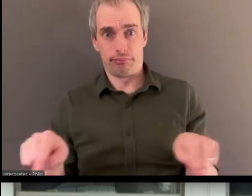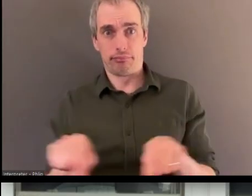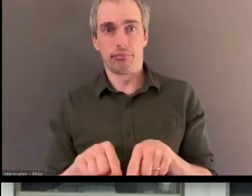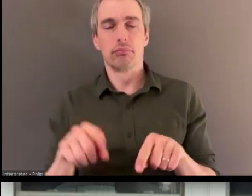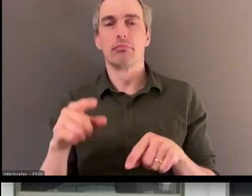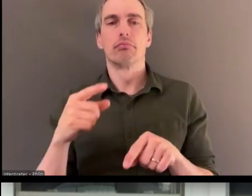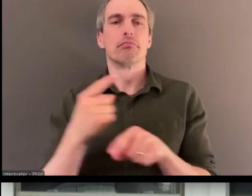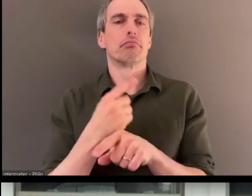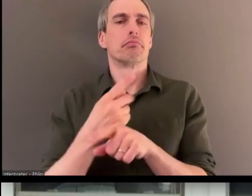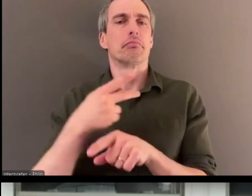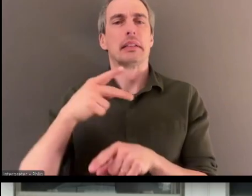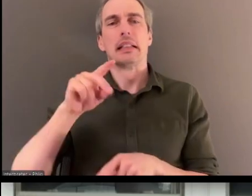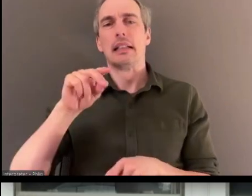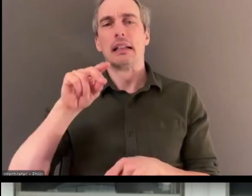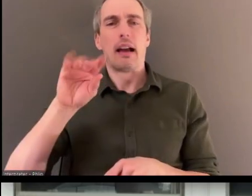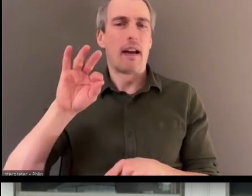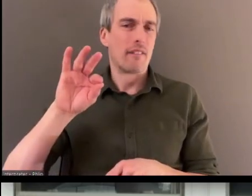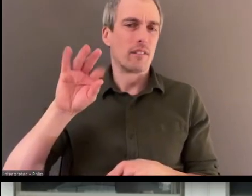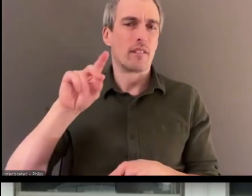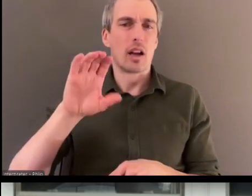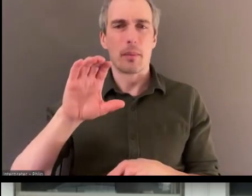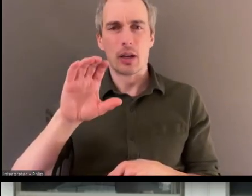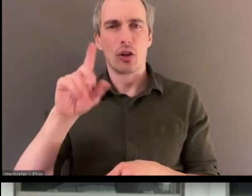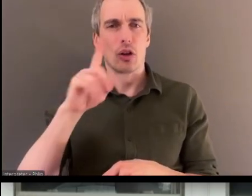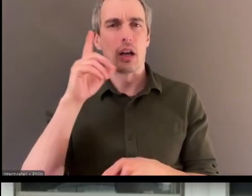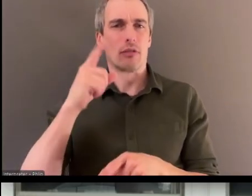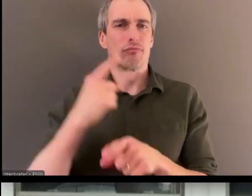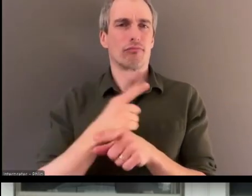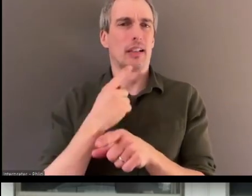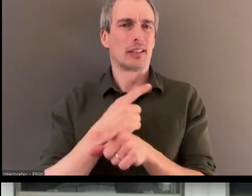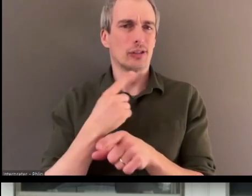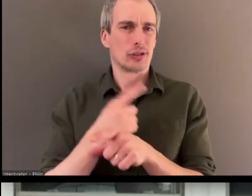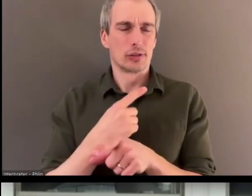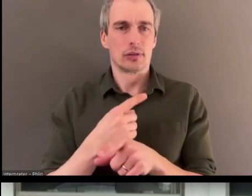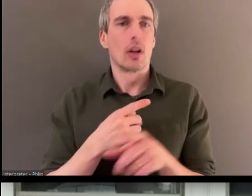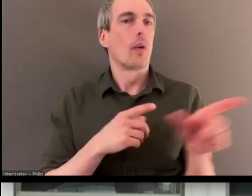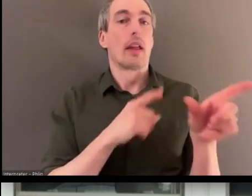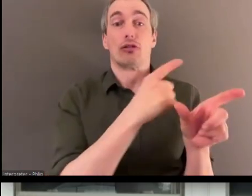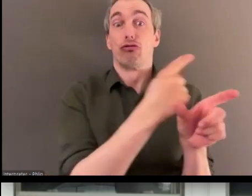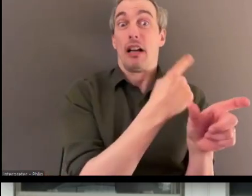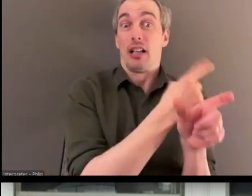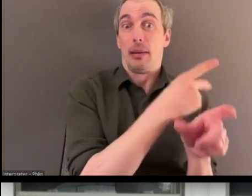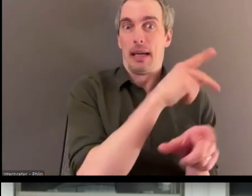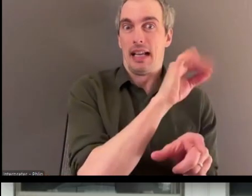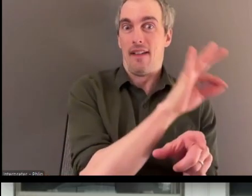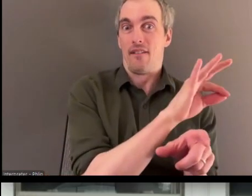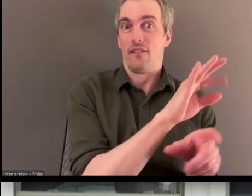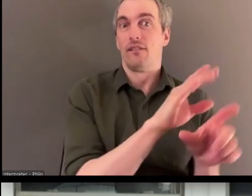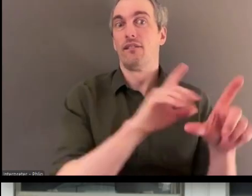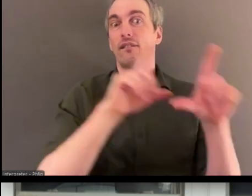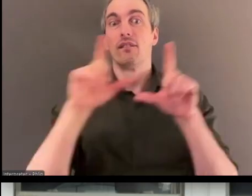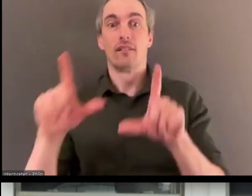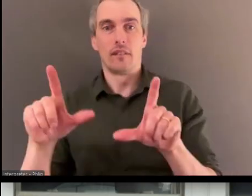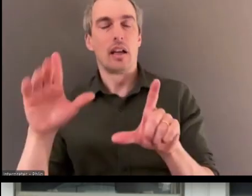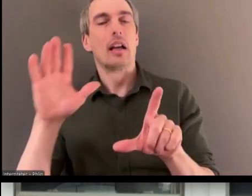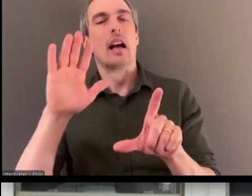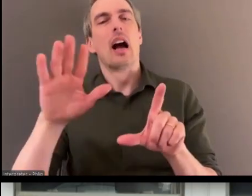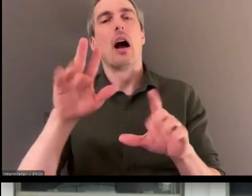And then the second column is a preview of what this step in reflow has, which Dylan's showing a